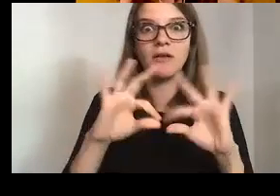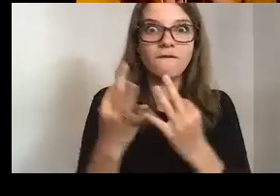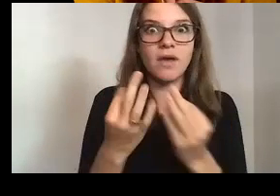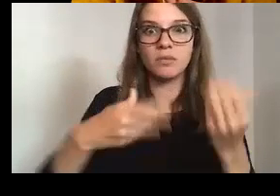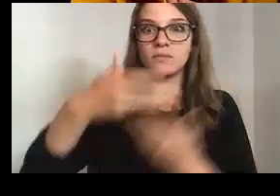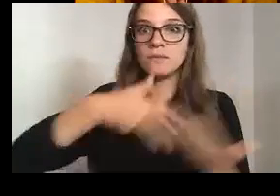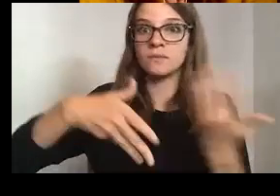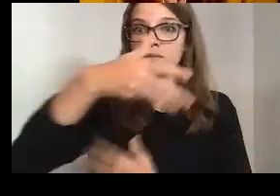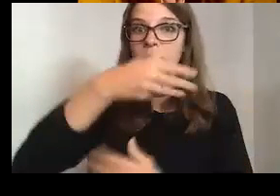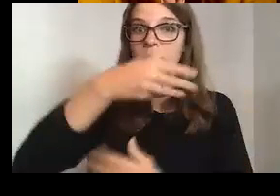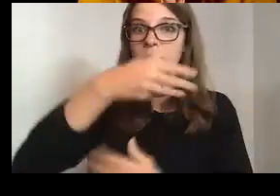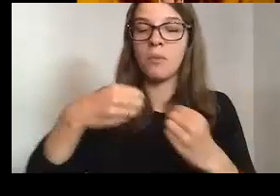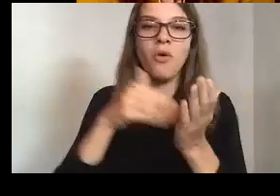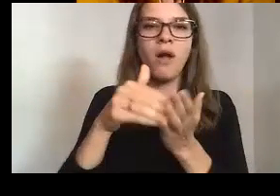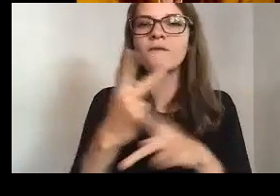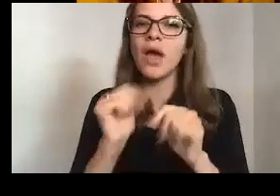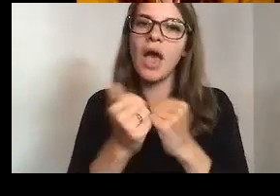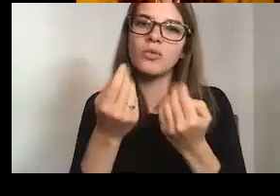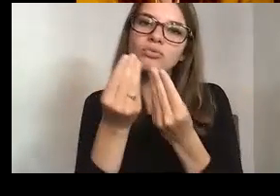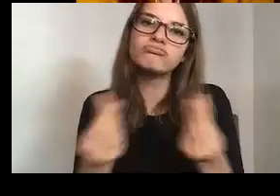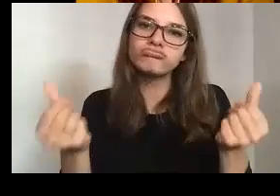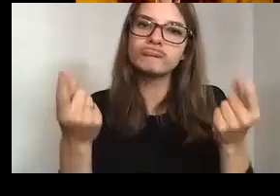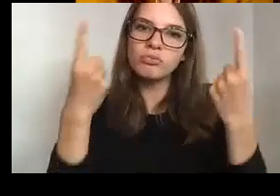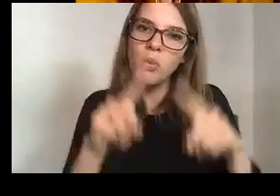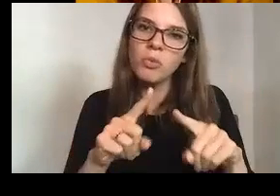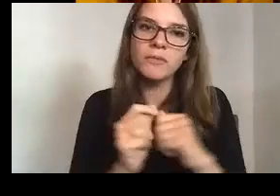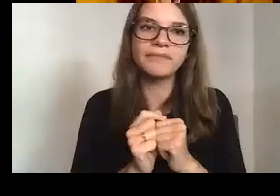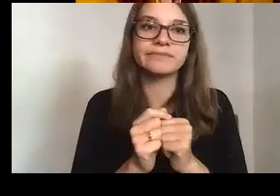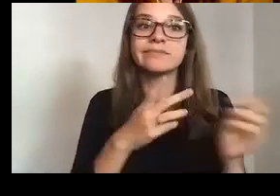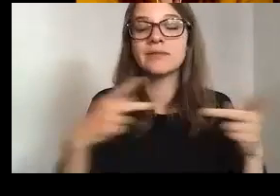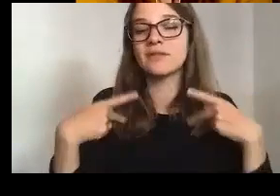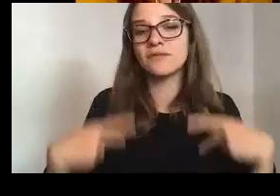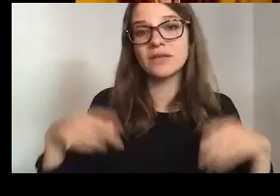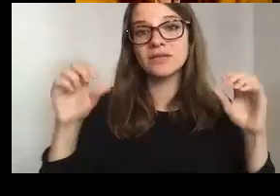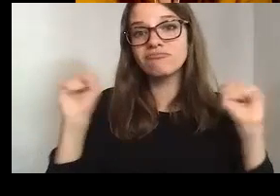and then also thinking about physical activity and recreation for a lot of us we're spending